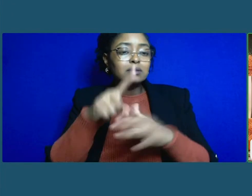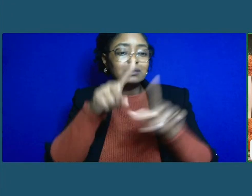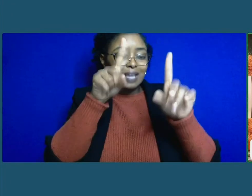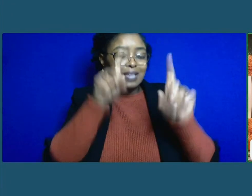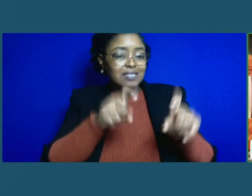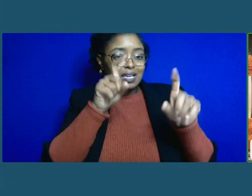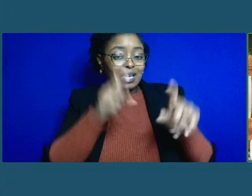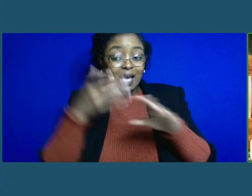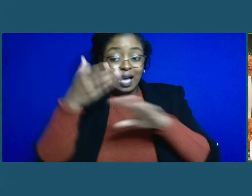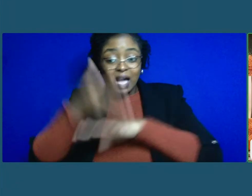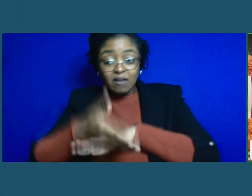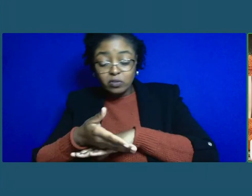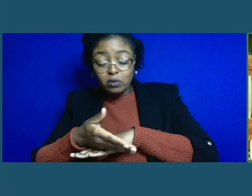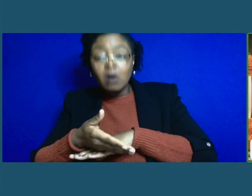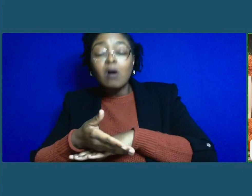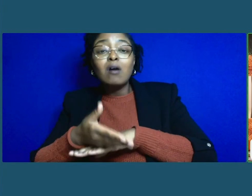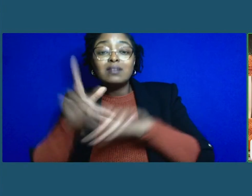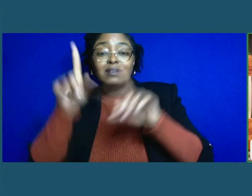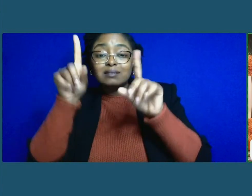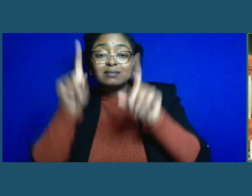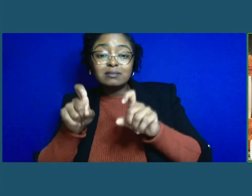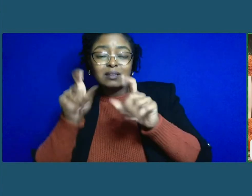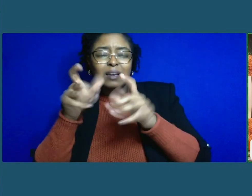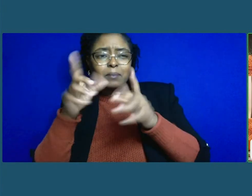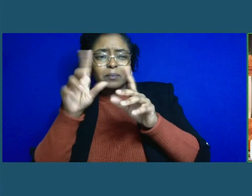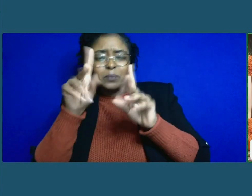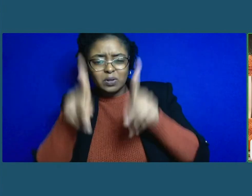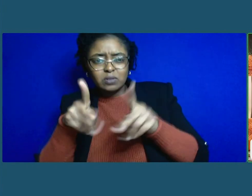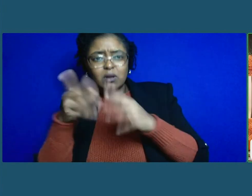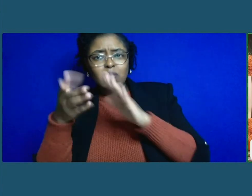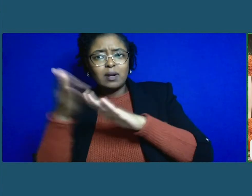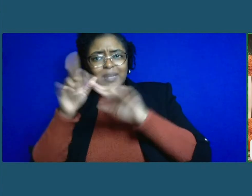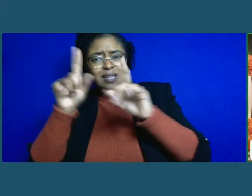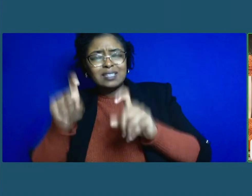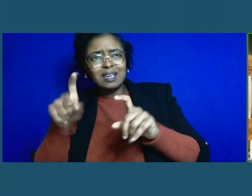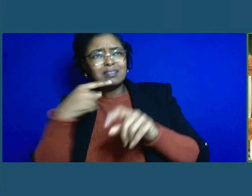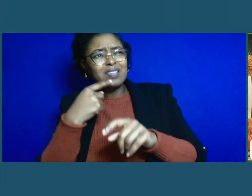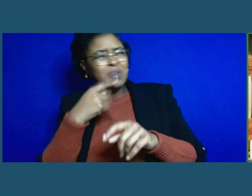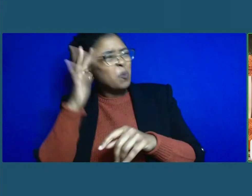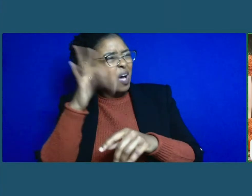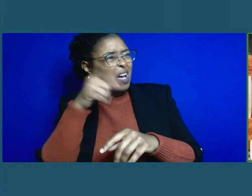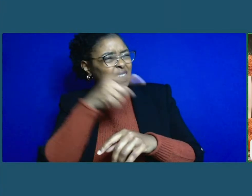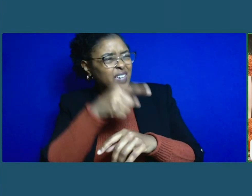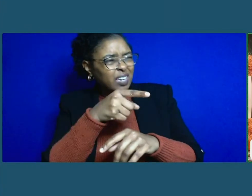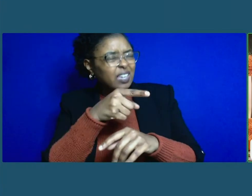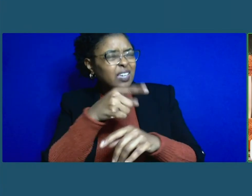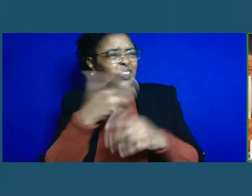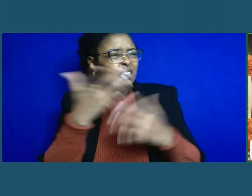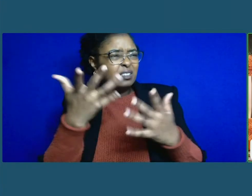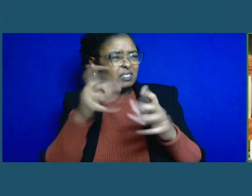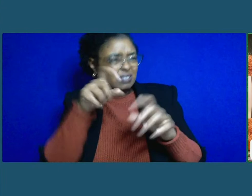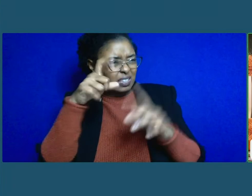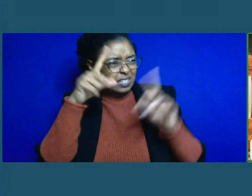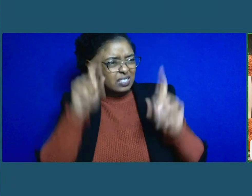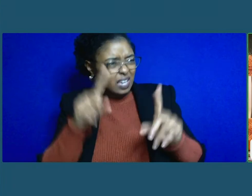conducting the test asked me why he was even being tested. They could have tested him from math